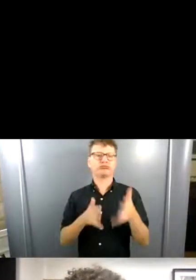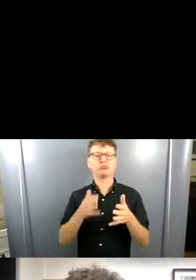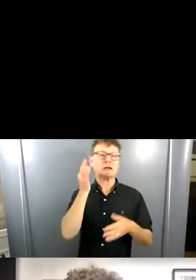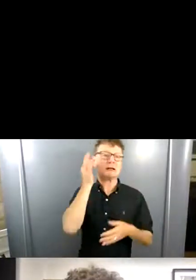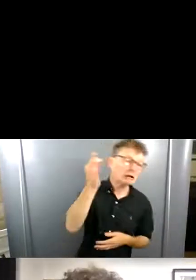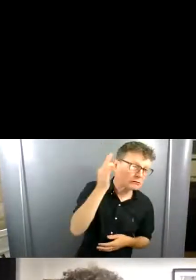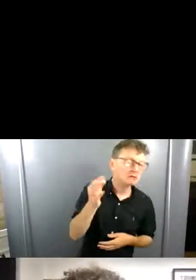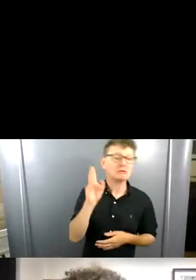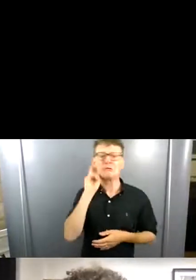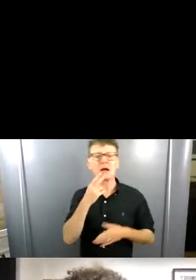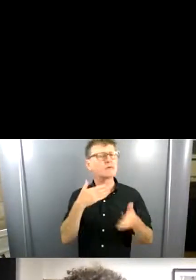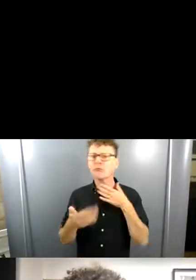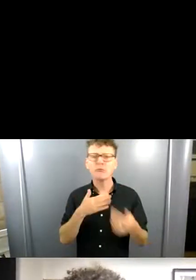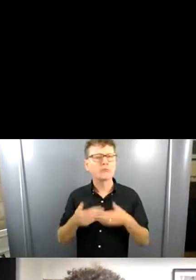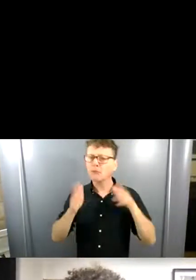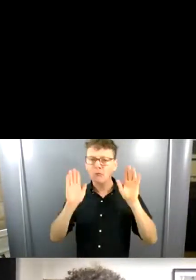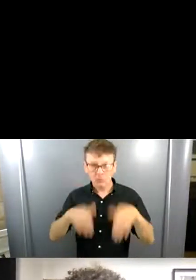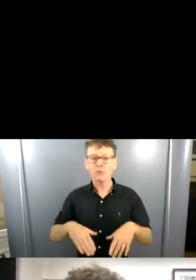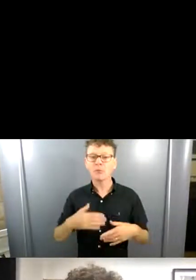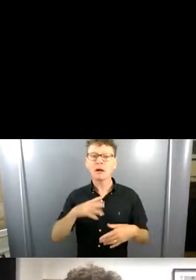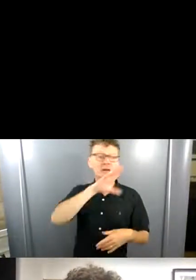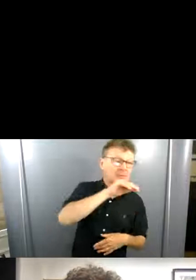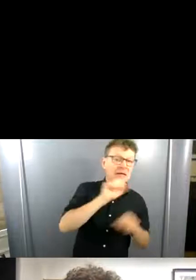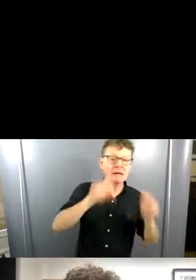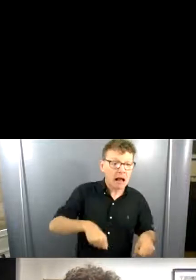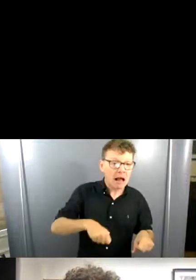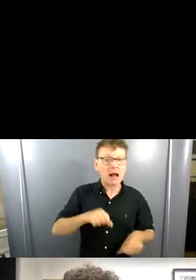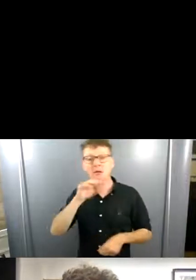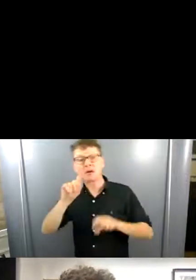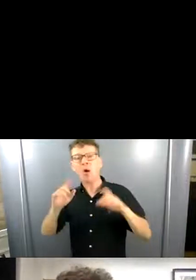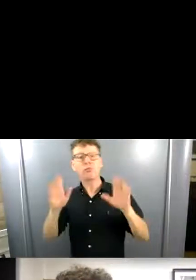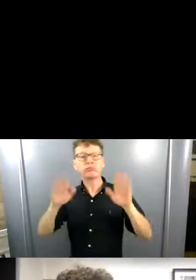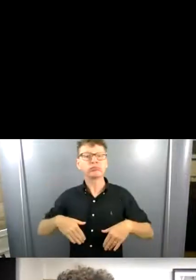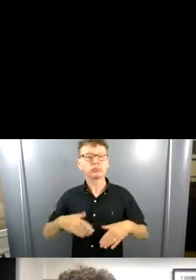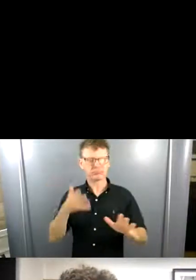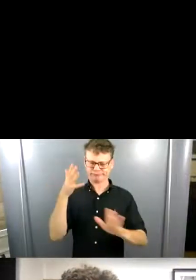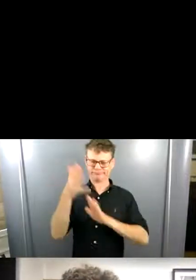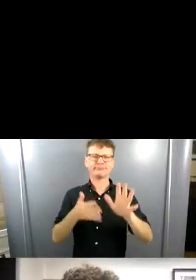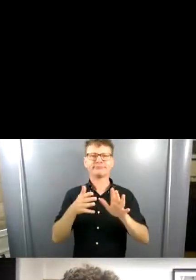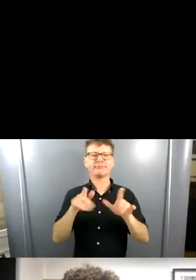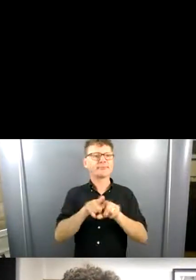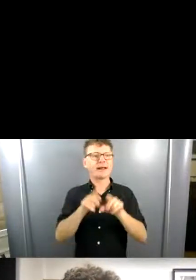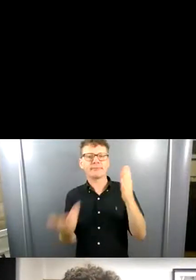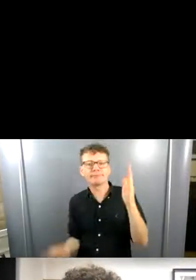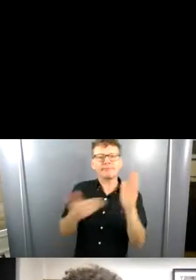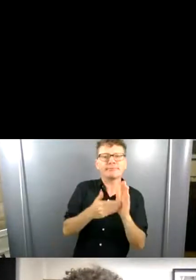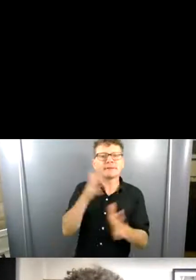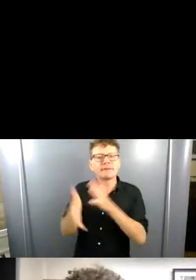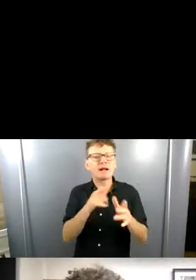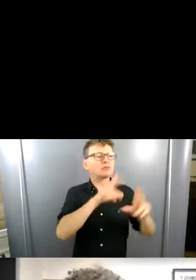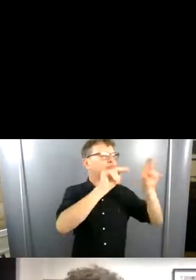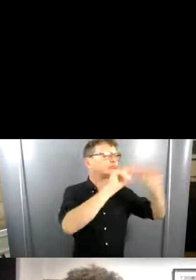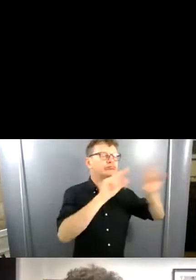without speech it's known as an alternate or auxiliary sign language and it seems